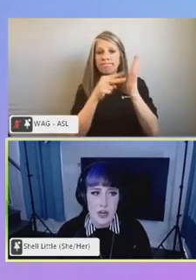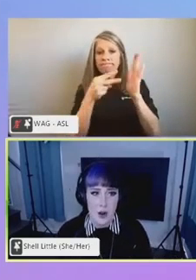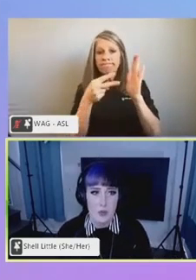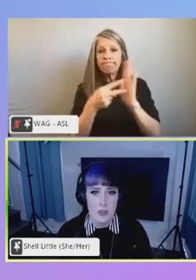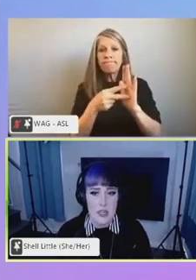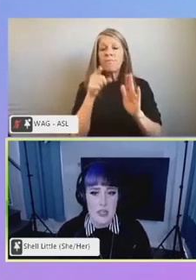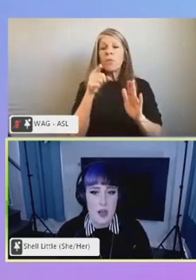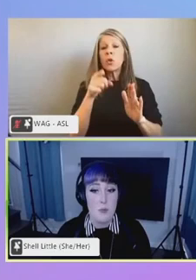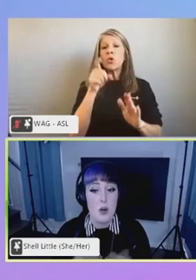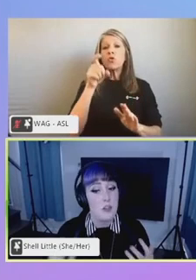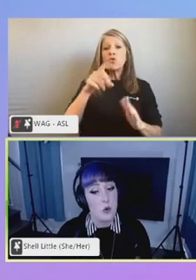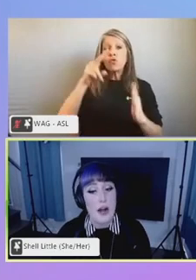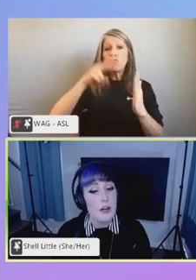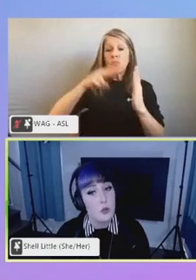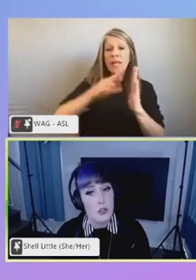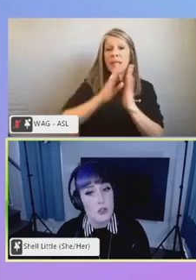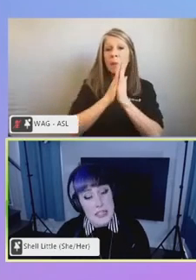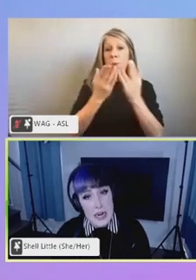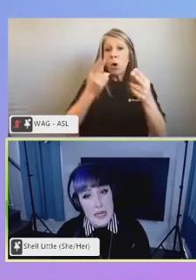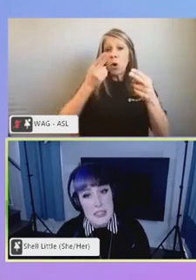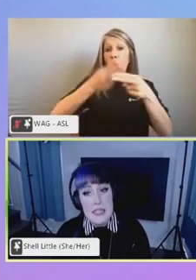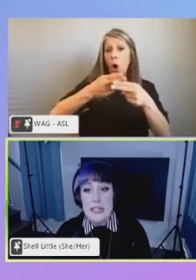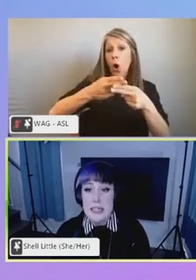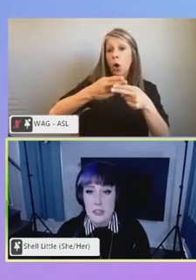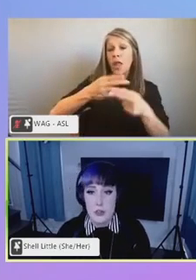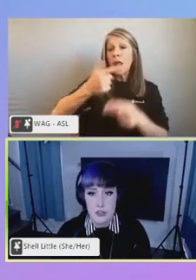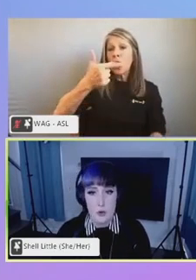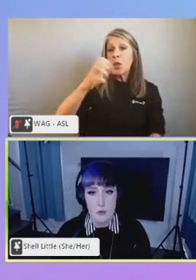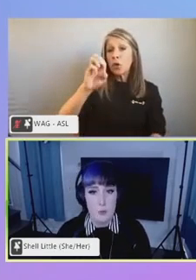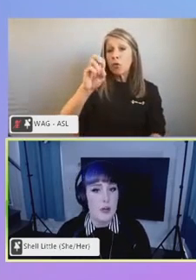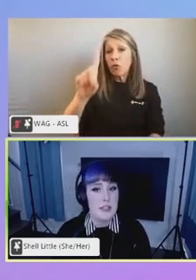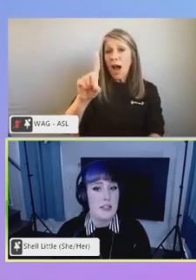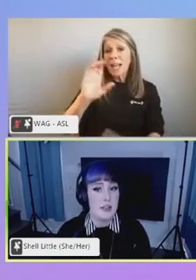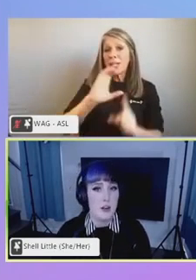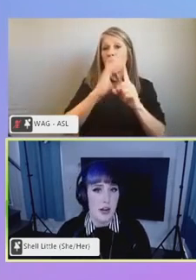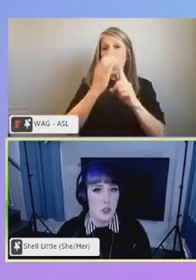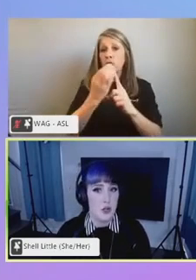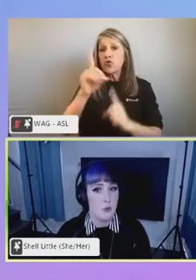the systems of exploitation, of exploitative later, they are working as intended. So I